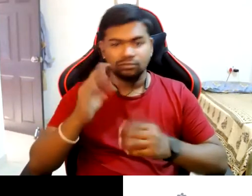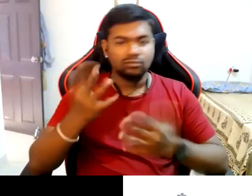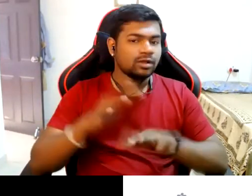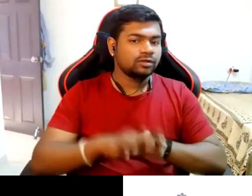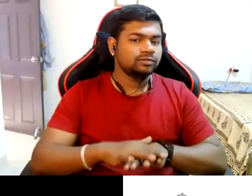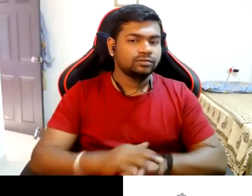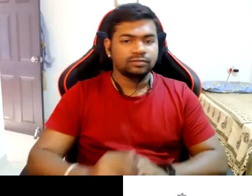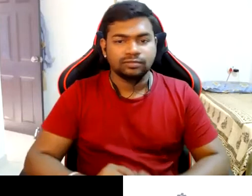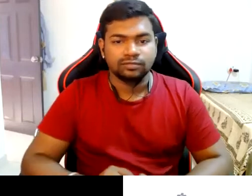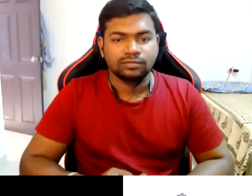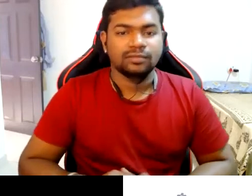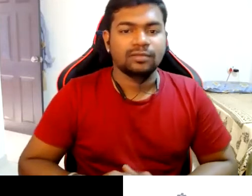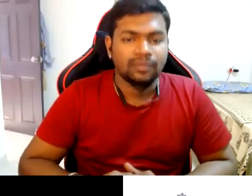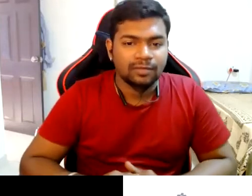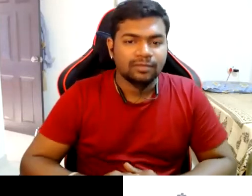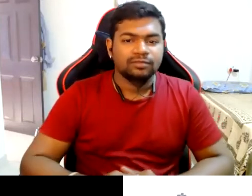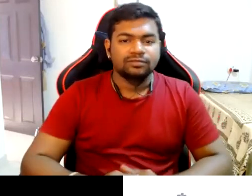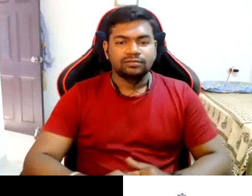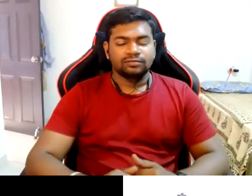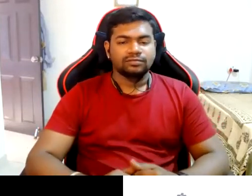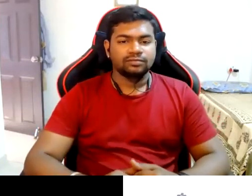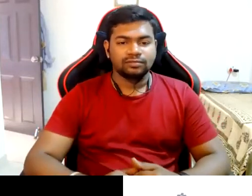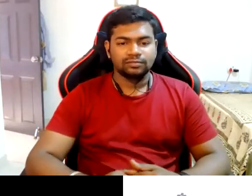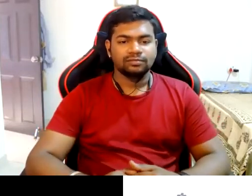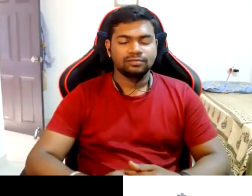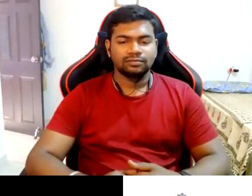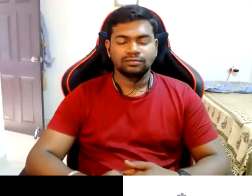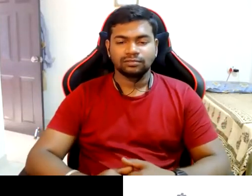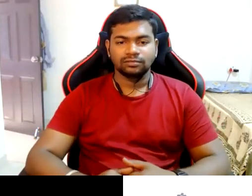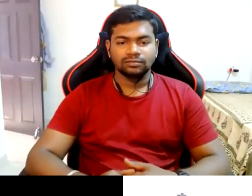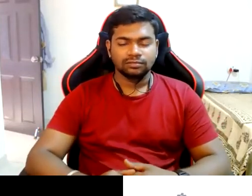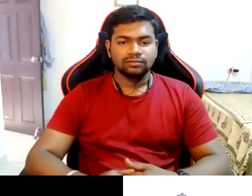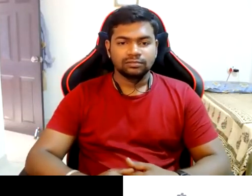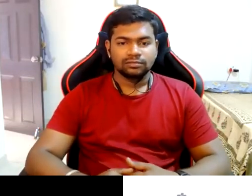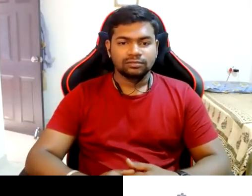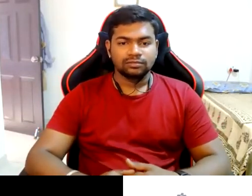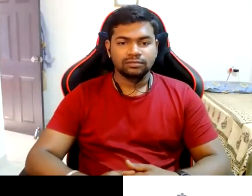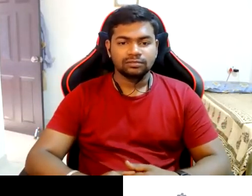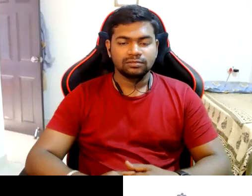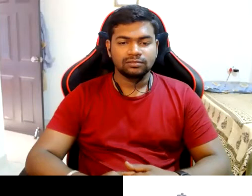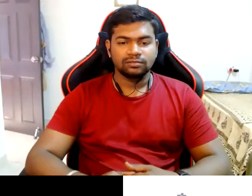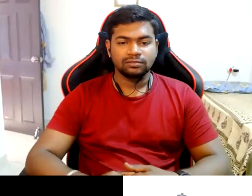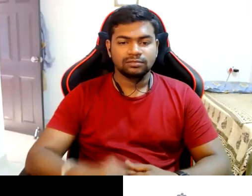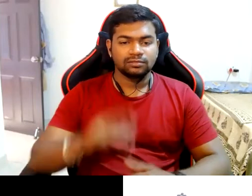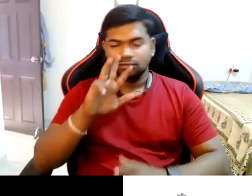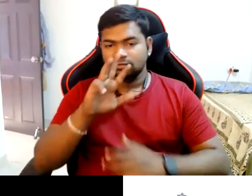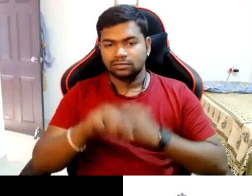its not that I'm lucky because I made that inclusion i have been on Symantec since 9 years.